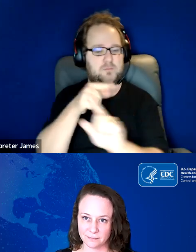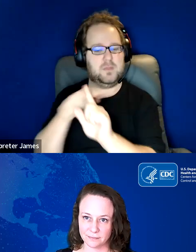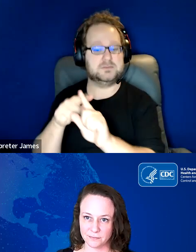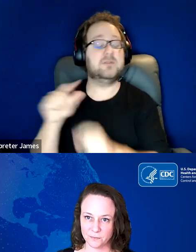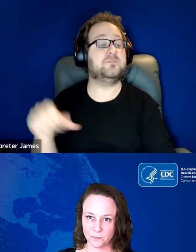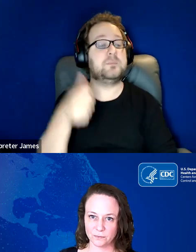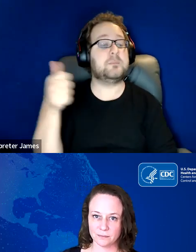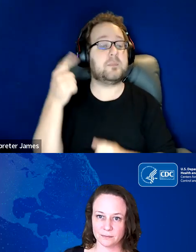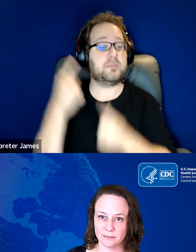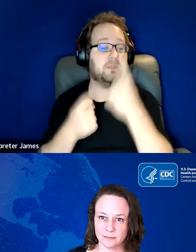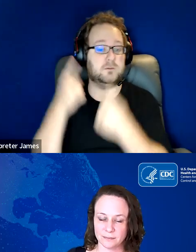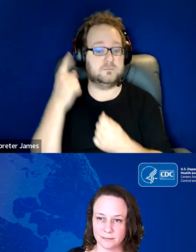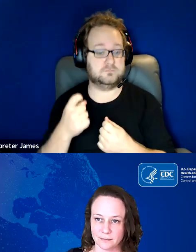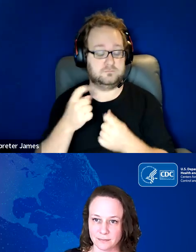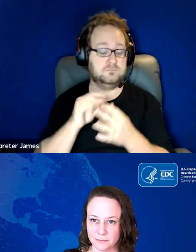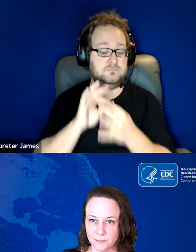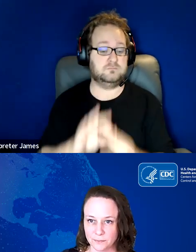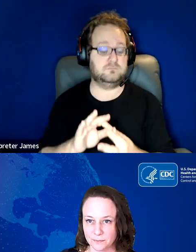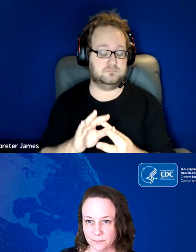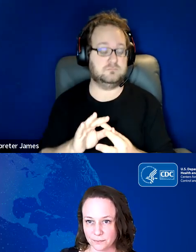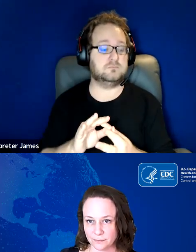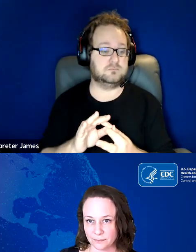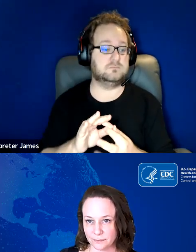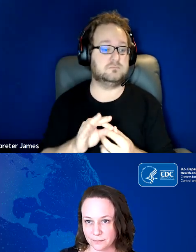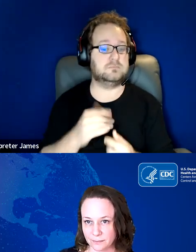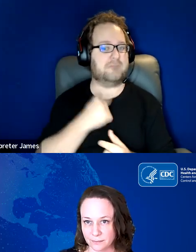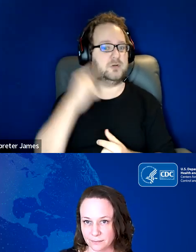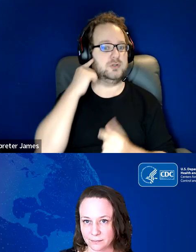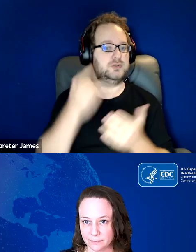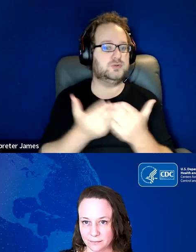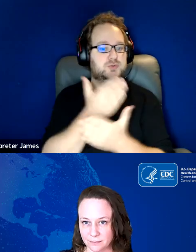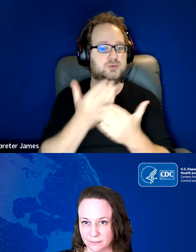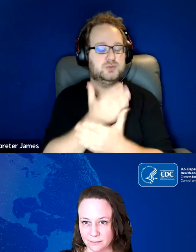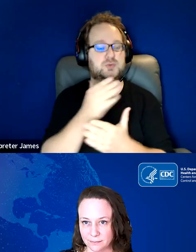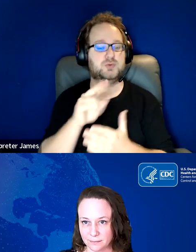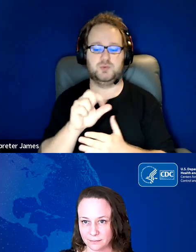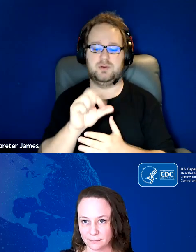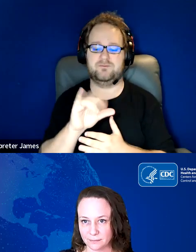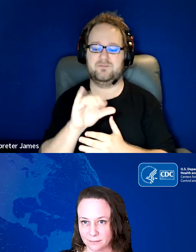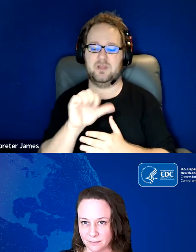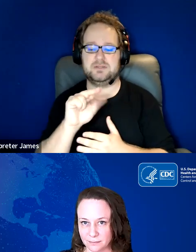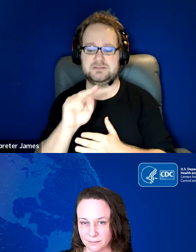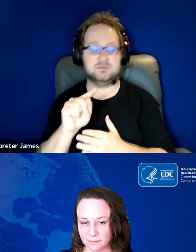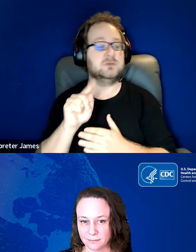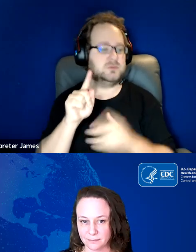we gotten a lot lately hey, I heard about all the new variants that are out there. Do the test still work and are they still good?